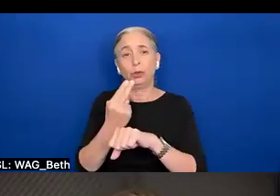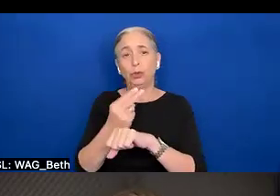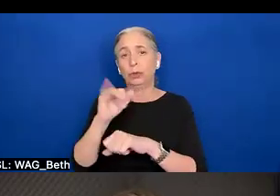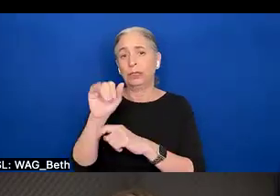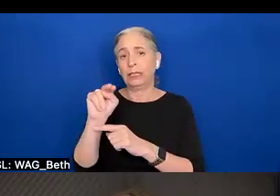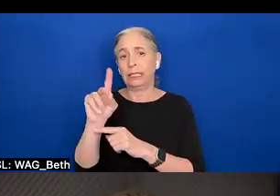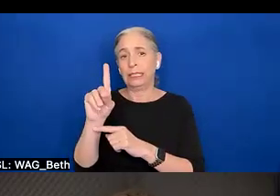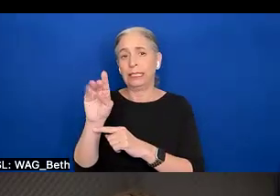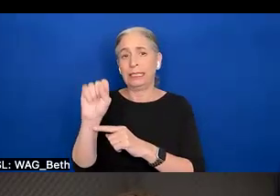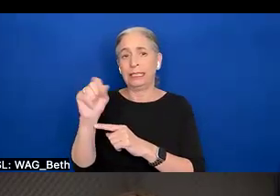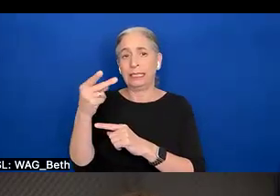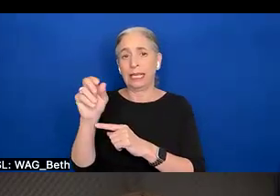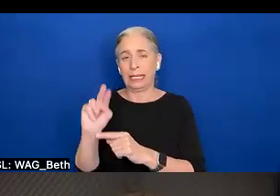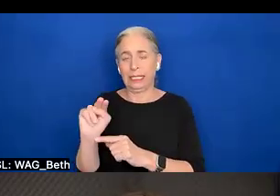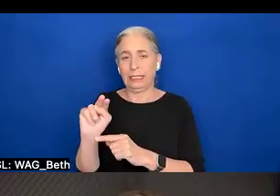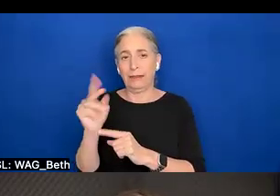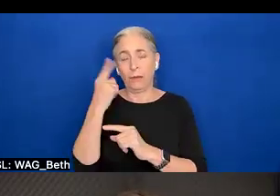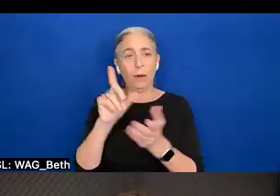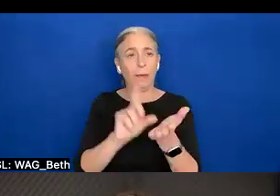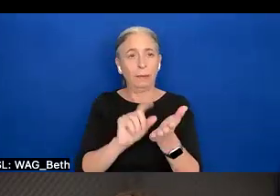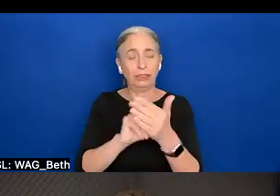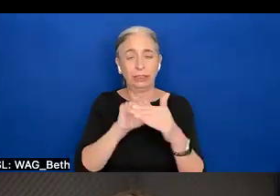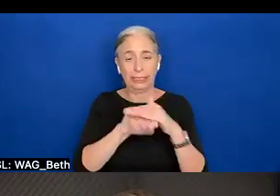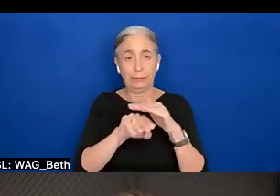to use InDesign to make accessible publishing.